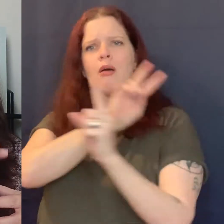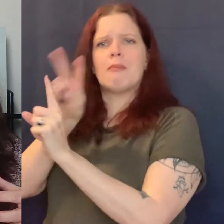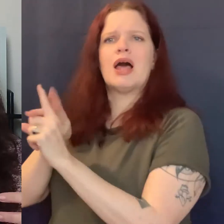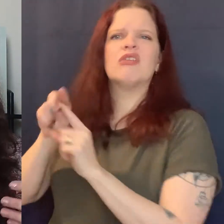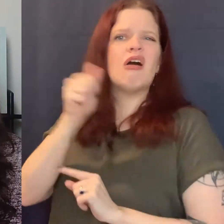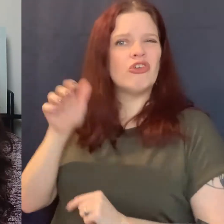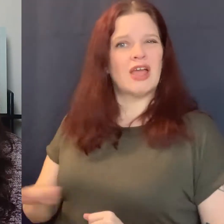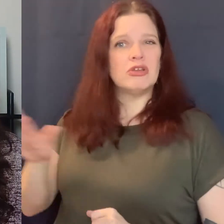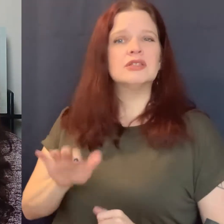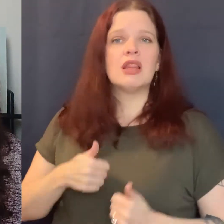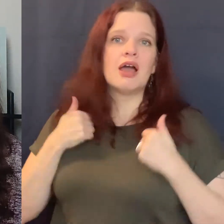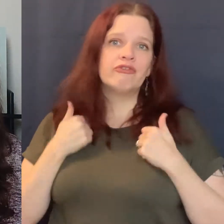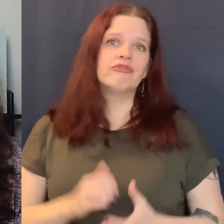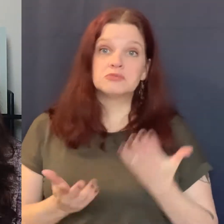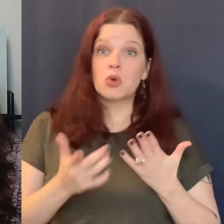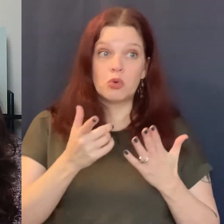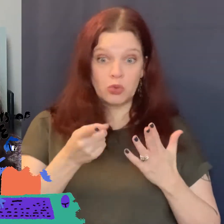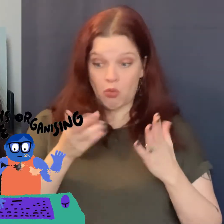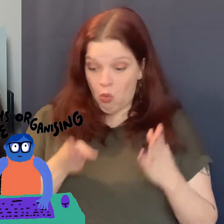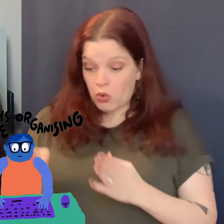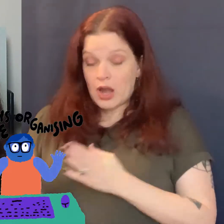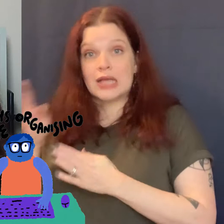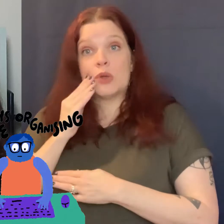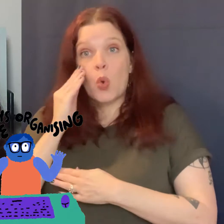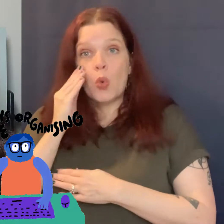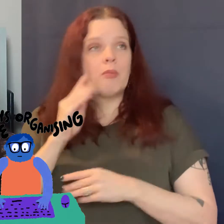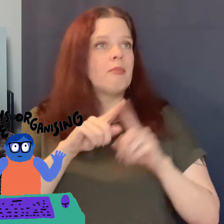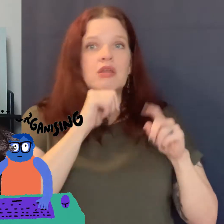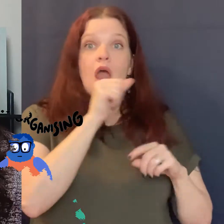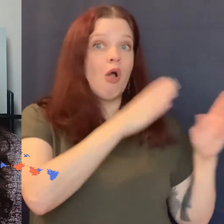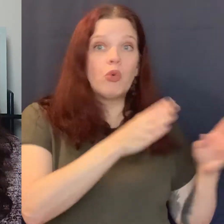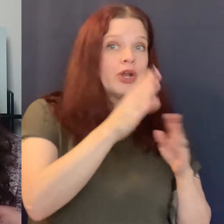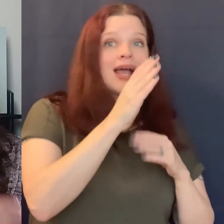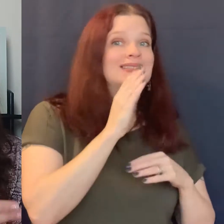can be applied to other areas of your life. So are you organized at home, but you're not organized at work or vice